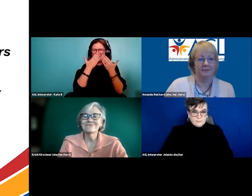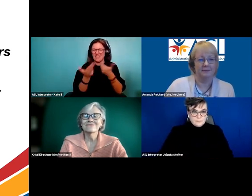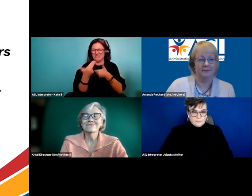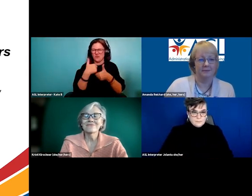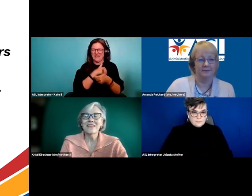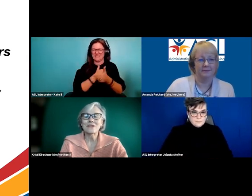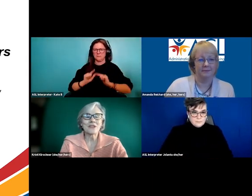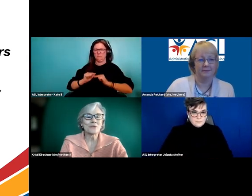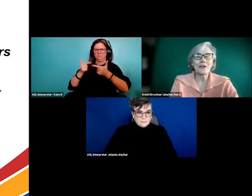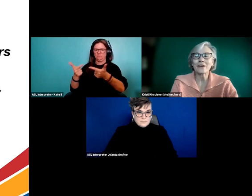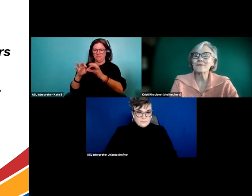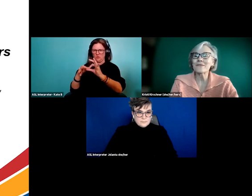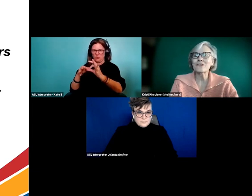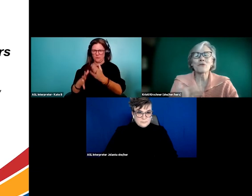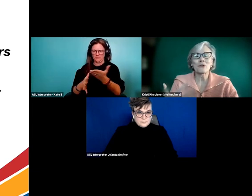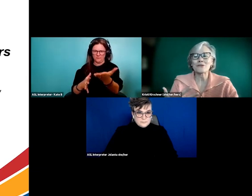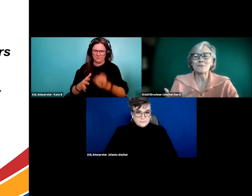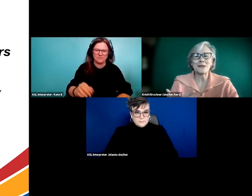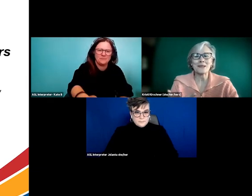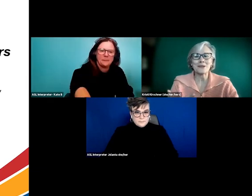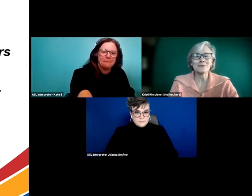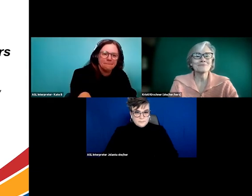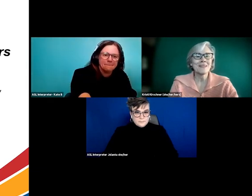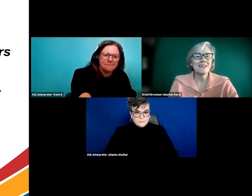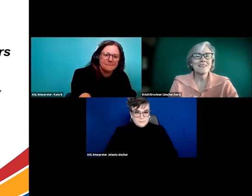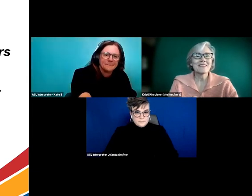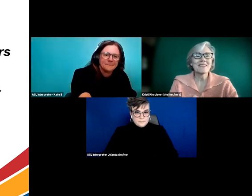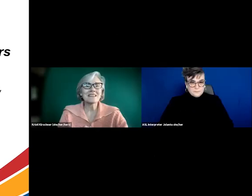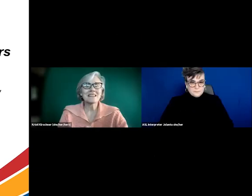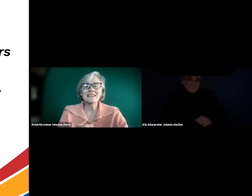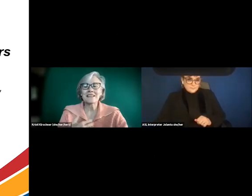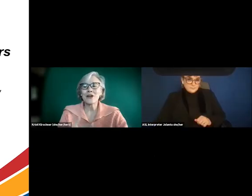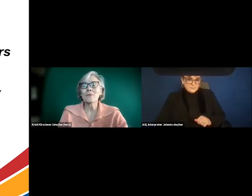[DR. KRISTI KIRSCHNER:] Thank you Dr. Reichard. I'm so thrilled to be here. This is a topic